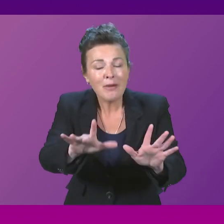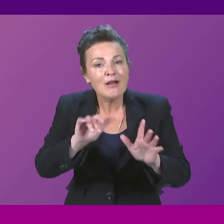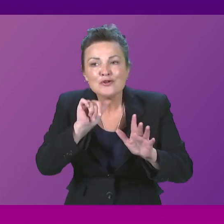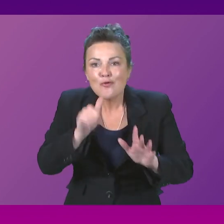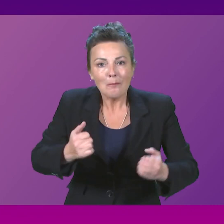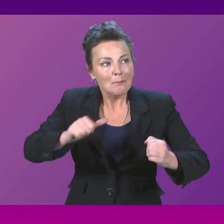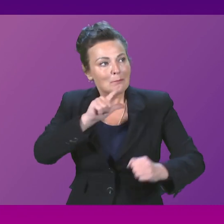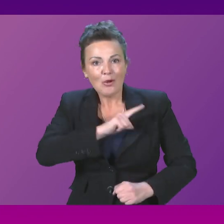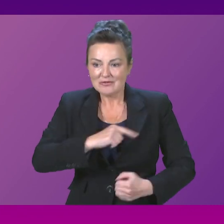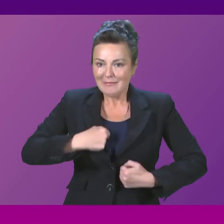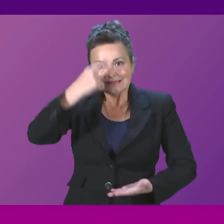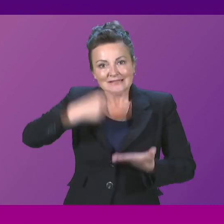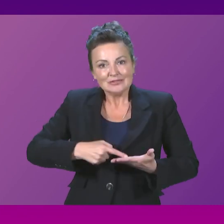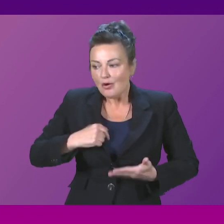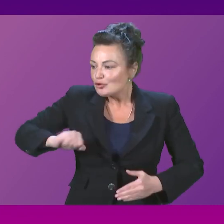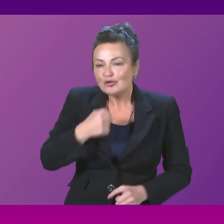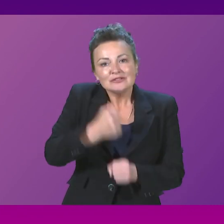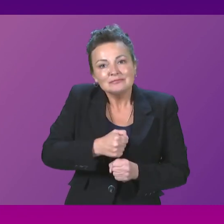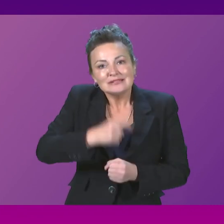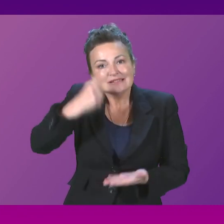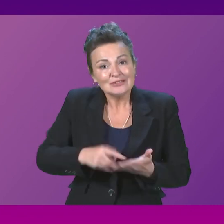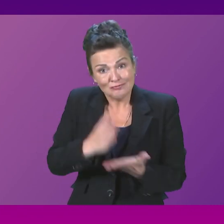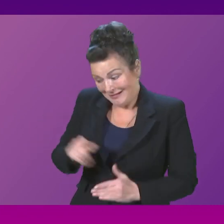Government but in the hands of the United Kingdom Government.